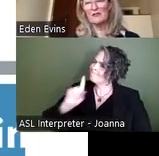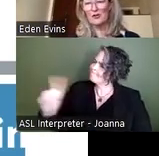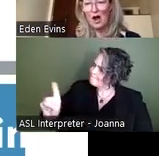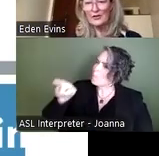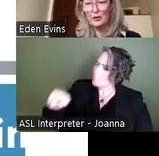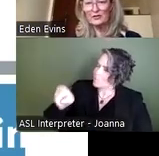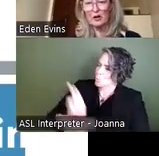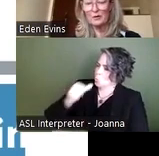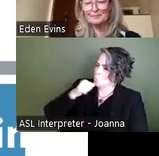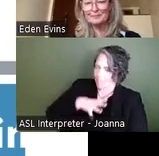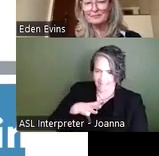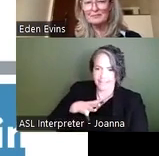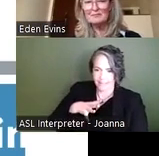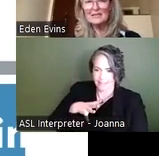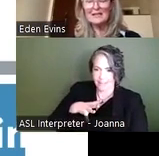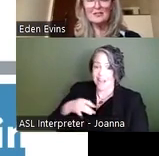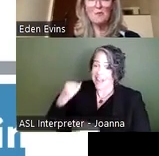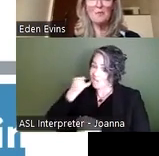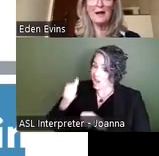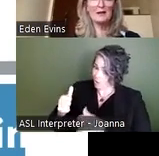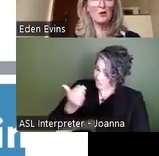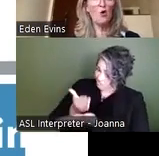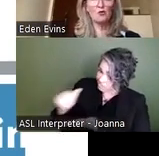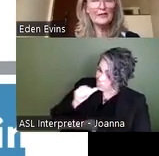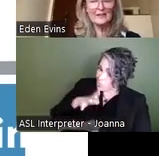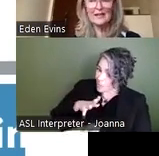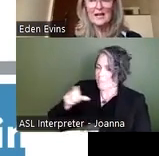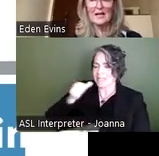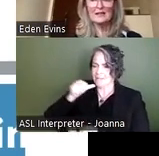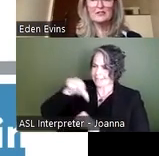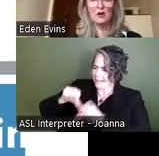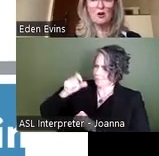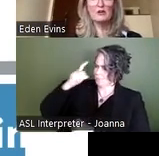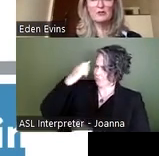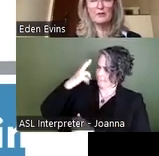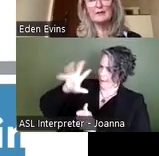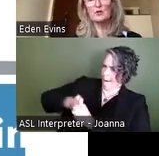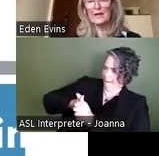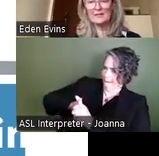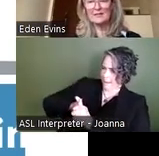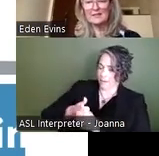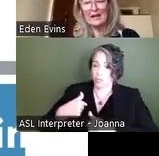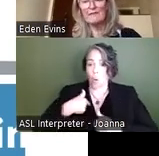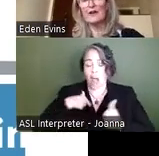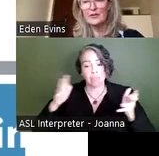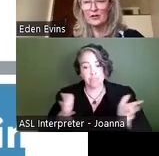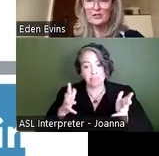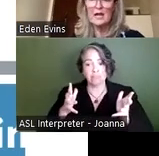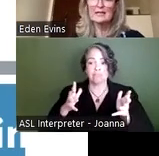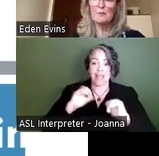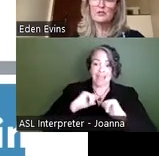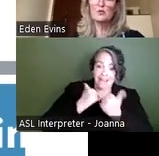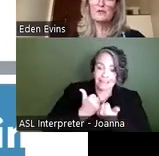for not doing so. And so my goal really is to urge regulatory agencies and funders to help us move in